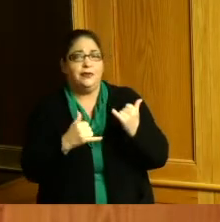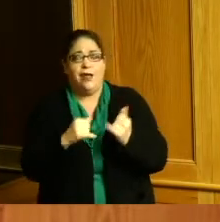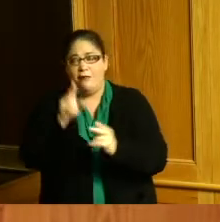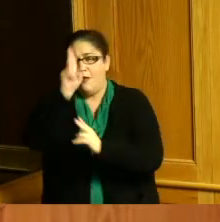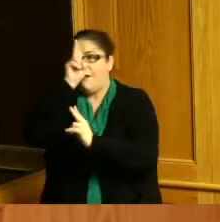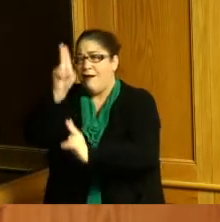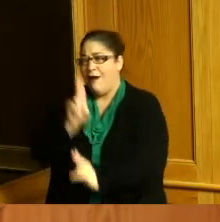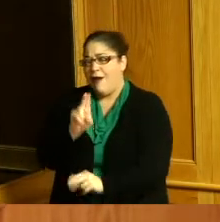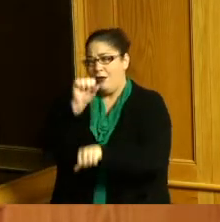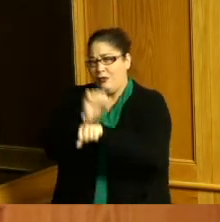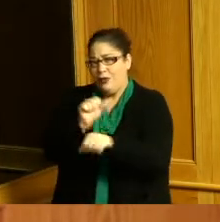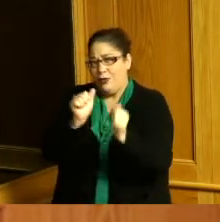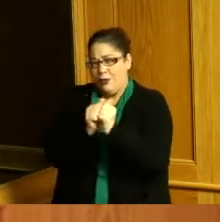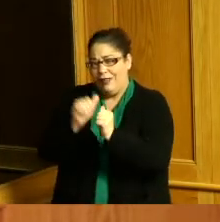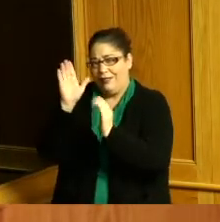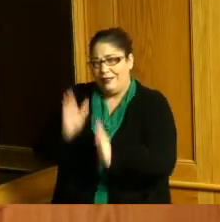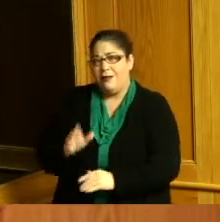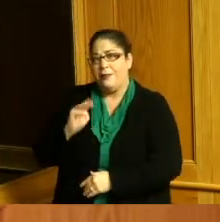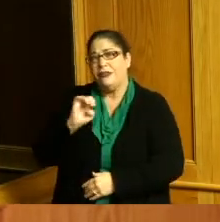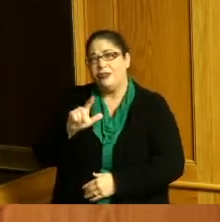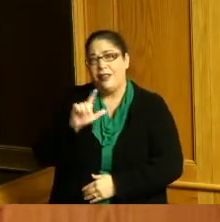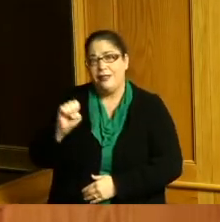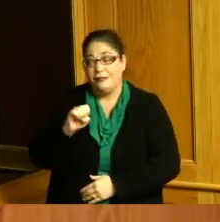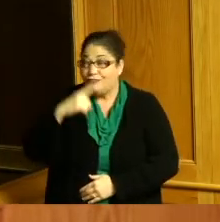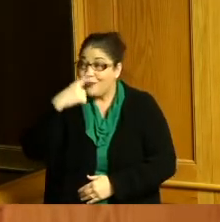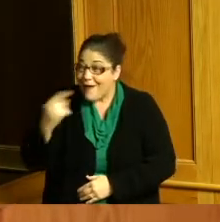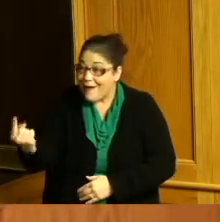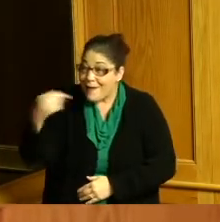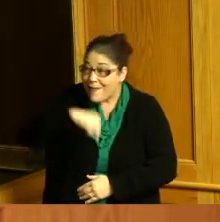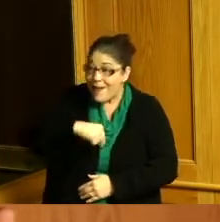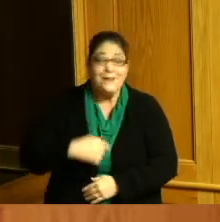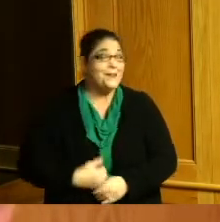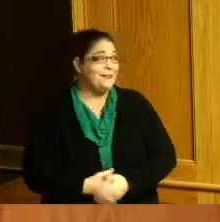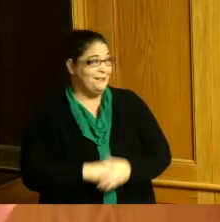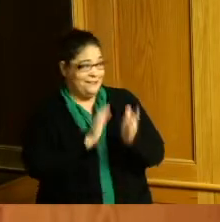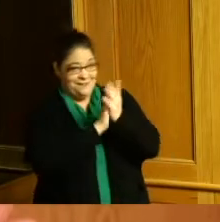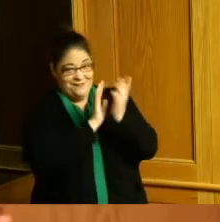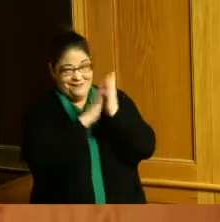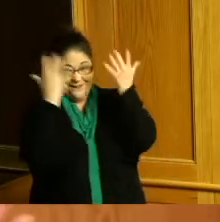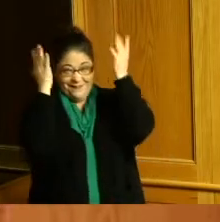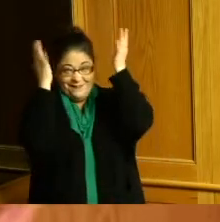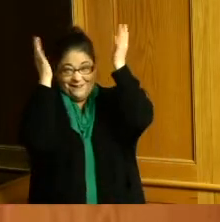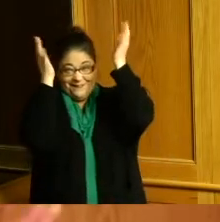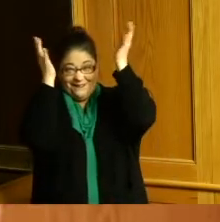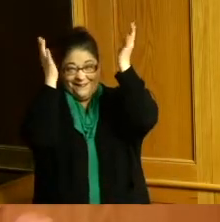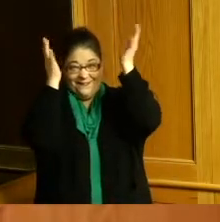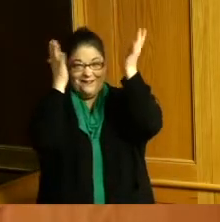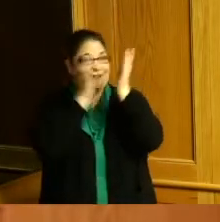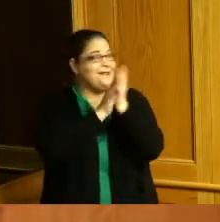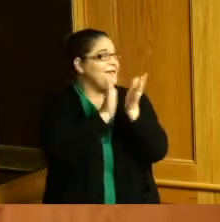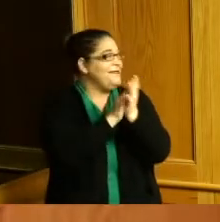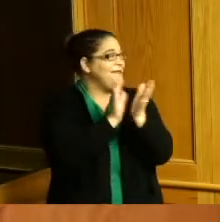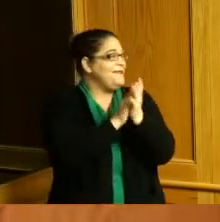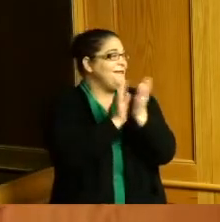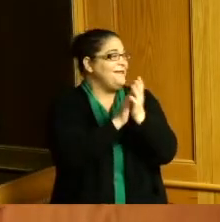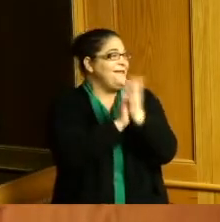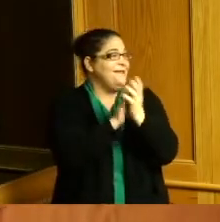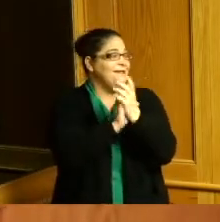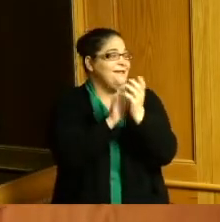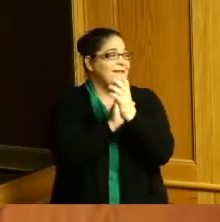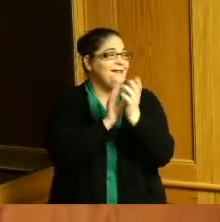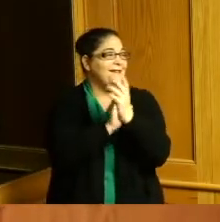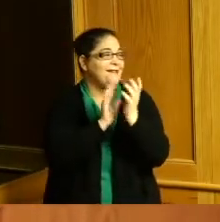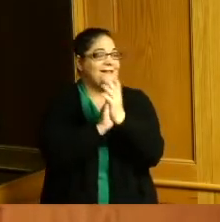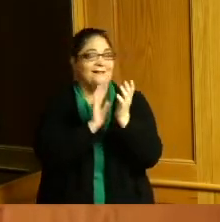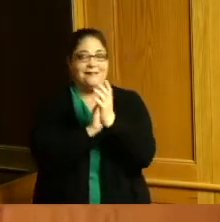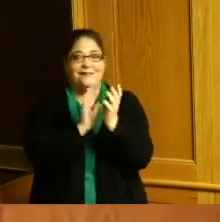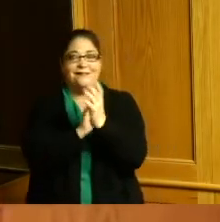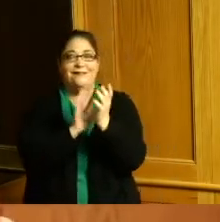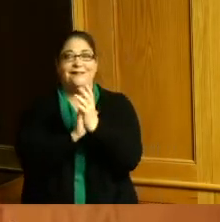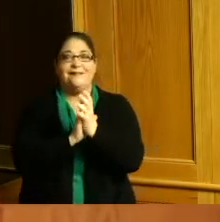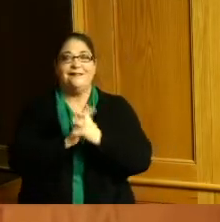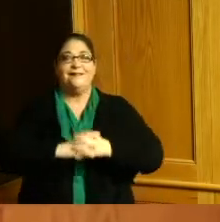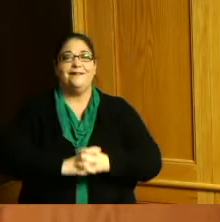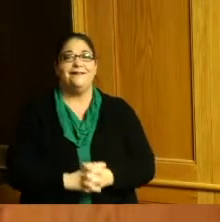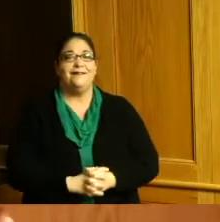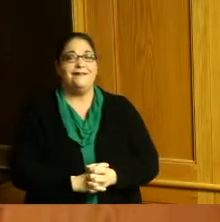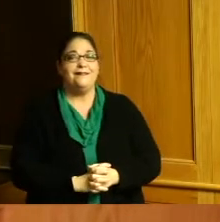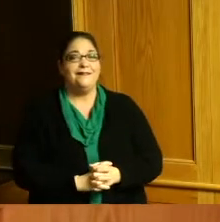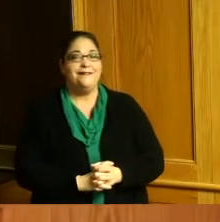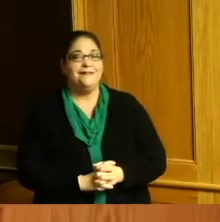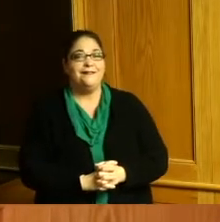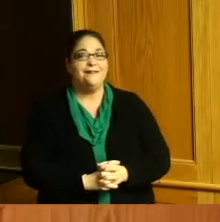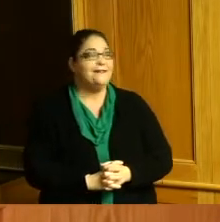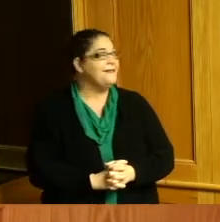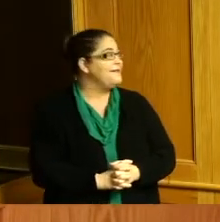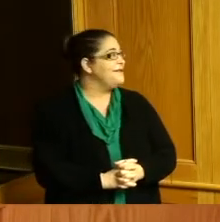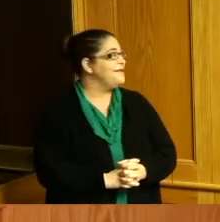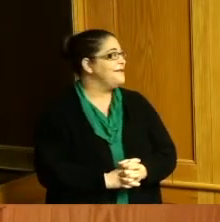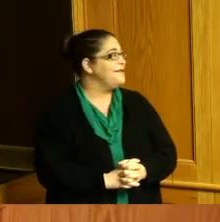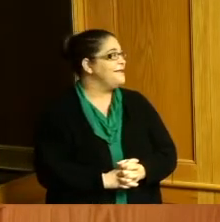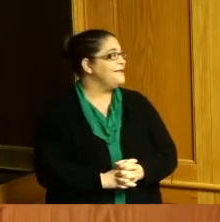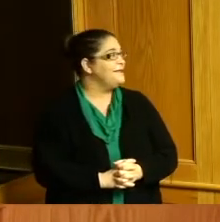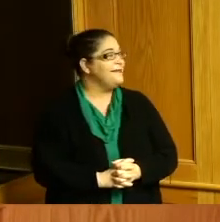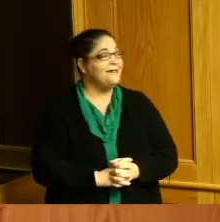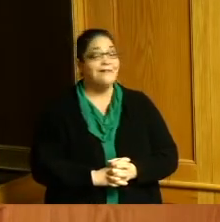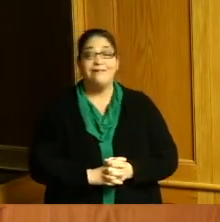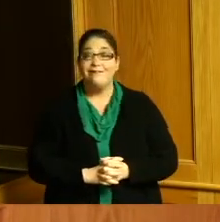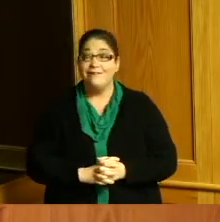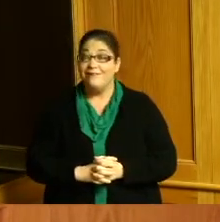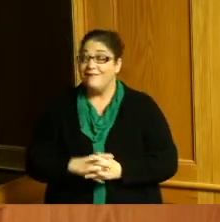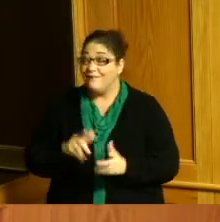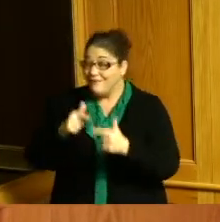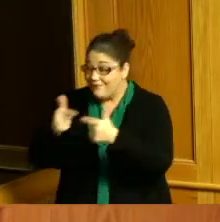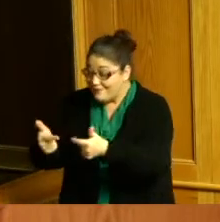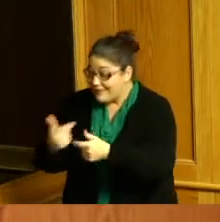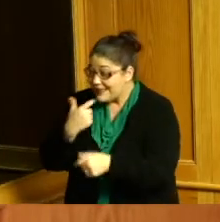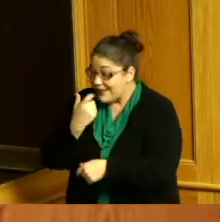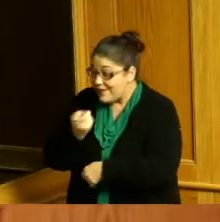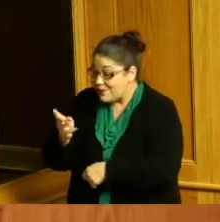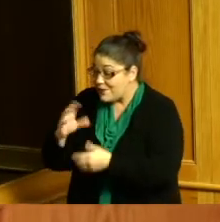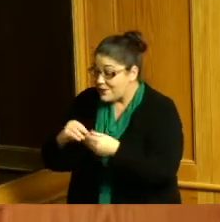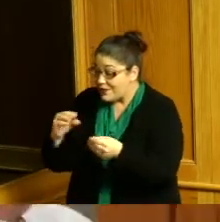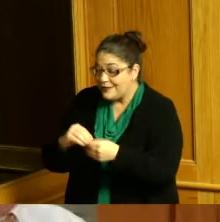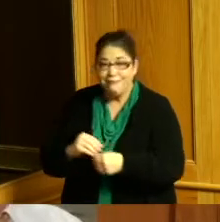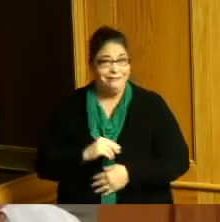with her so Michelle if you could come up would you like to say a few words no I just want to say